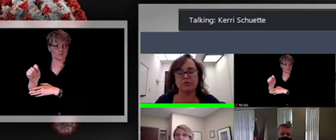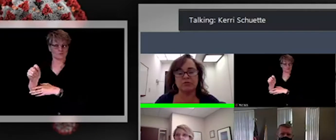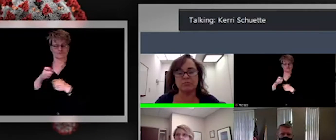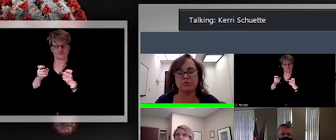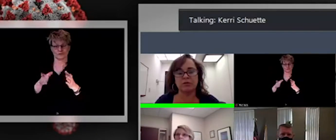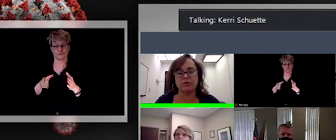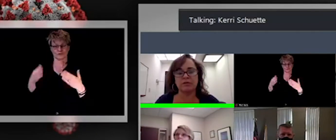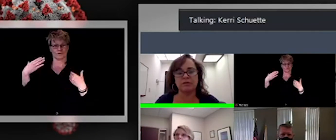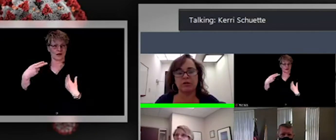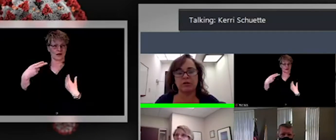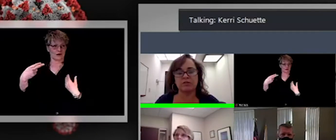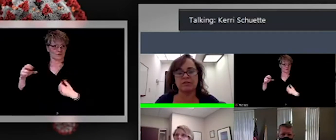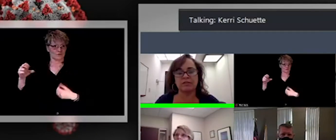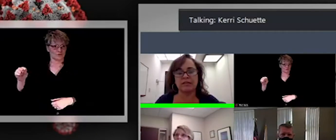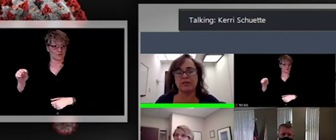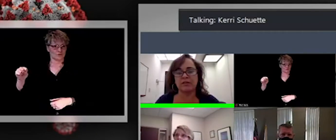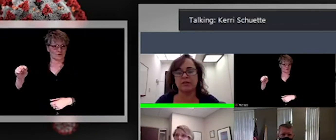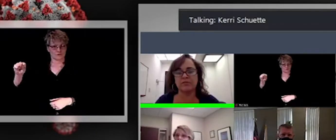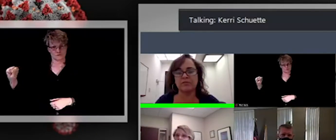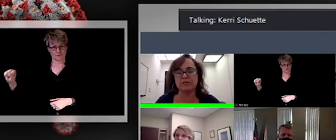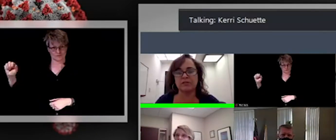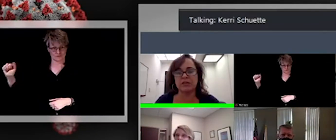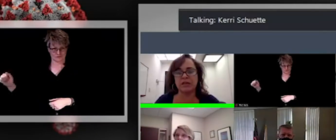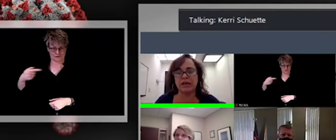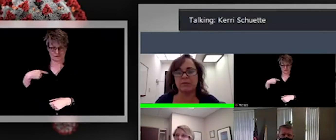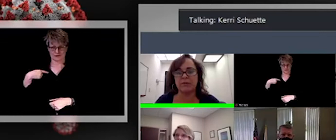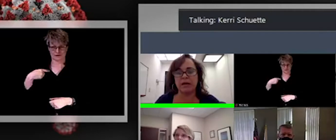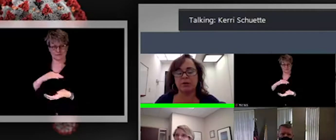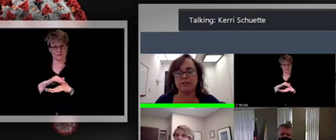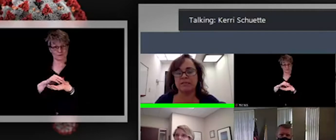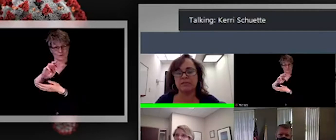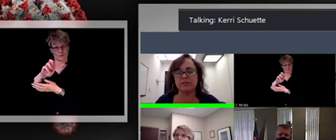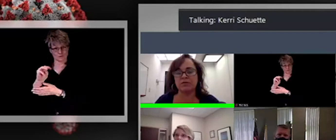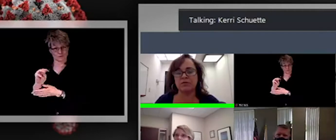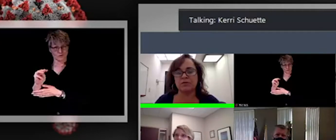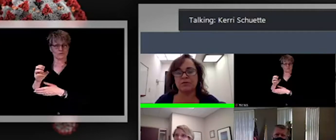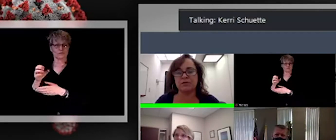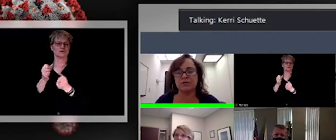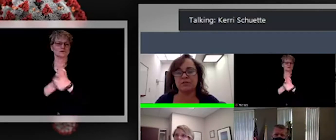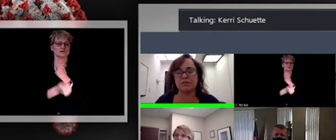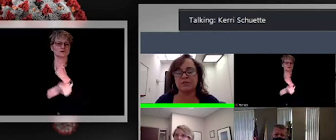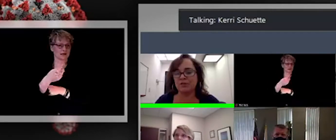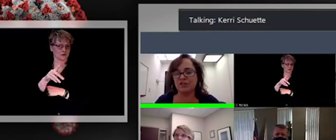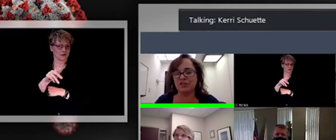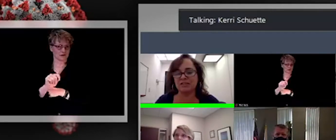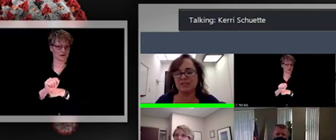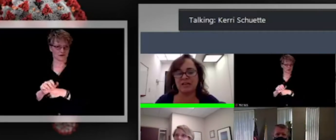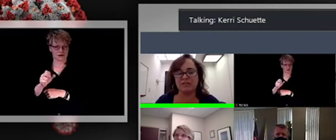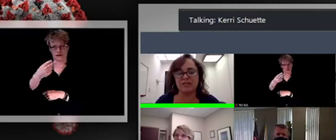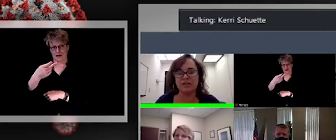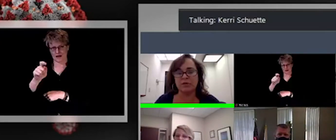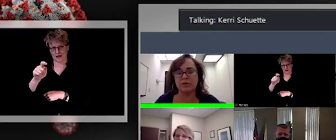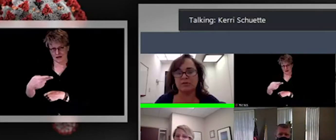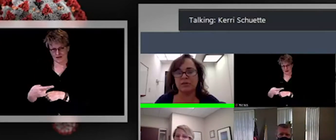Ramstrom who is our Shasta County Health Officer. and Matt Pontes, the CEO of Shasta County.